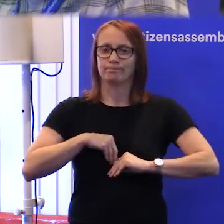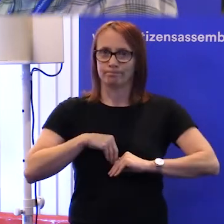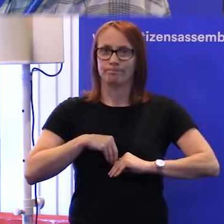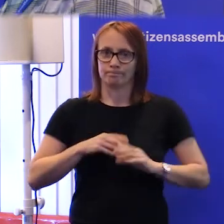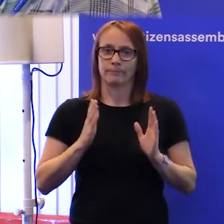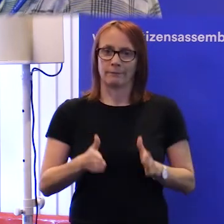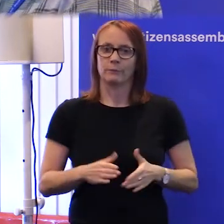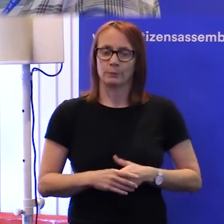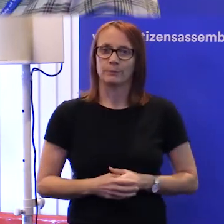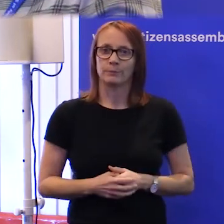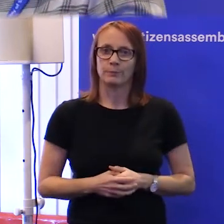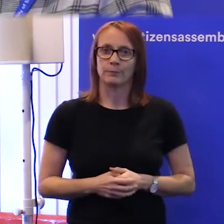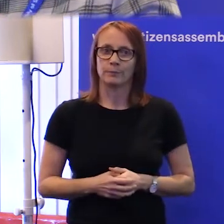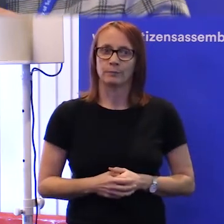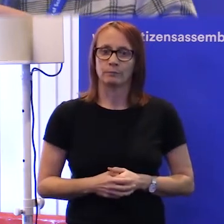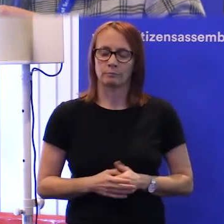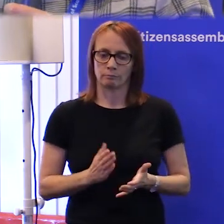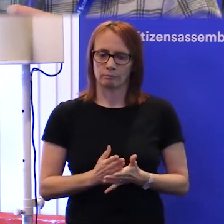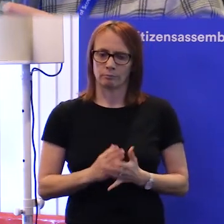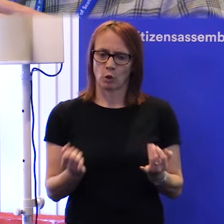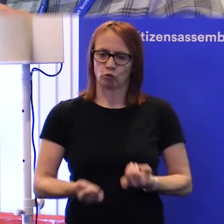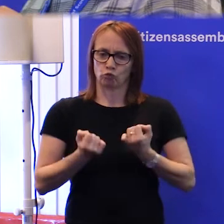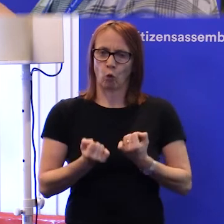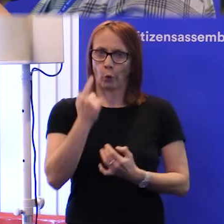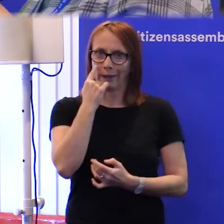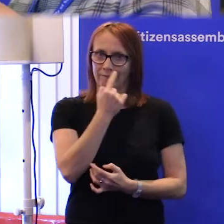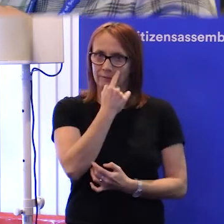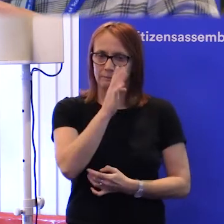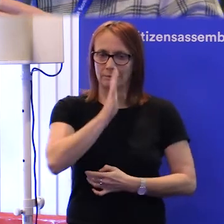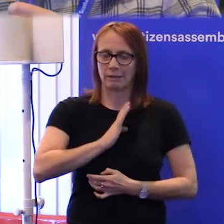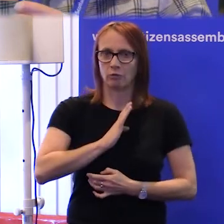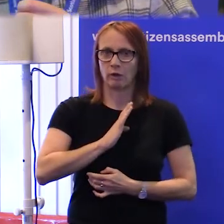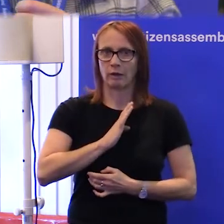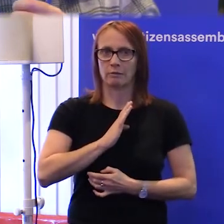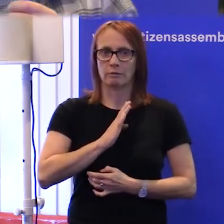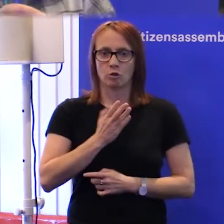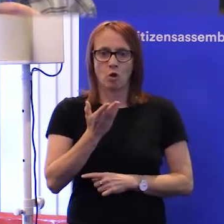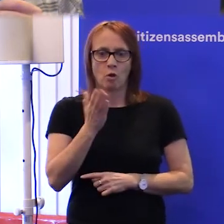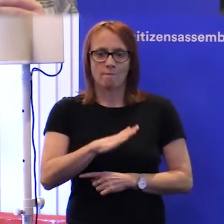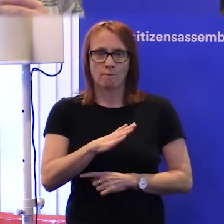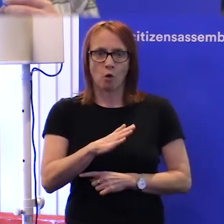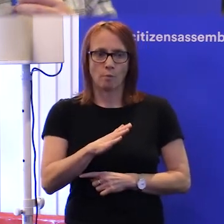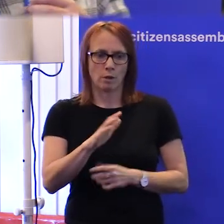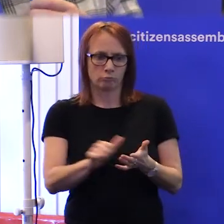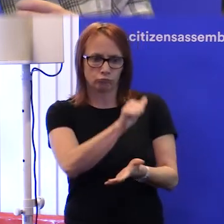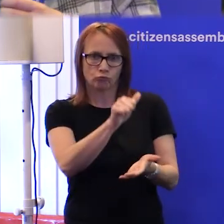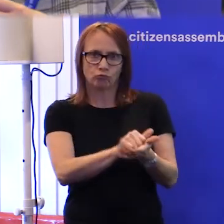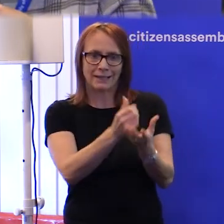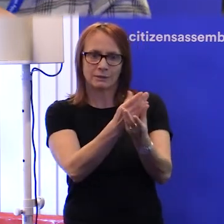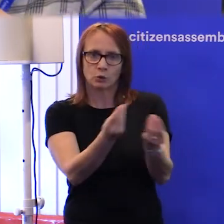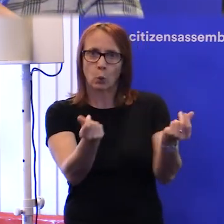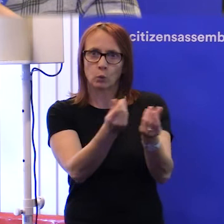that it's robust that it's serious and that it comes from credible sources but